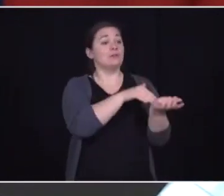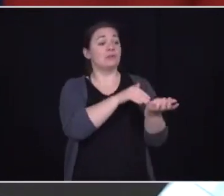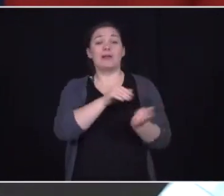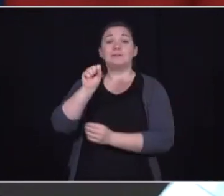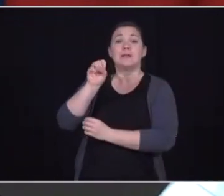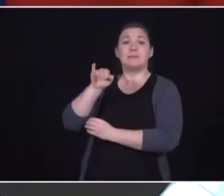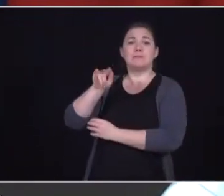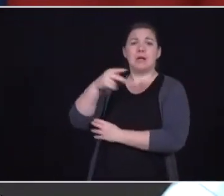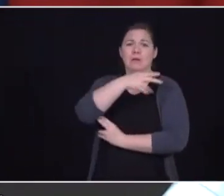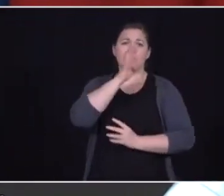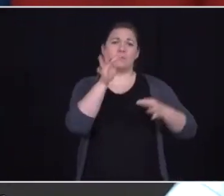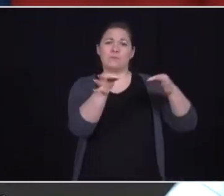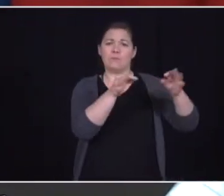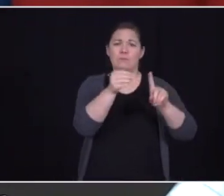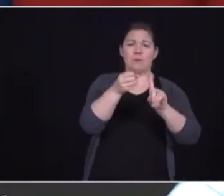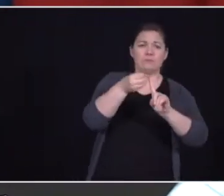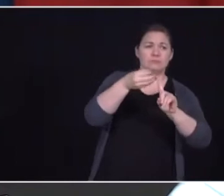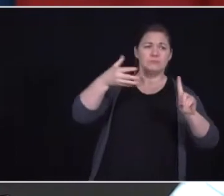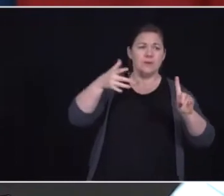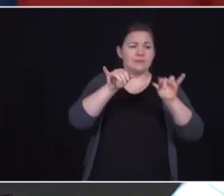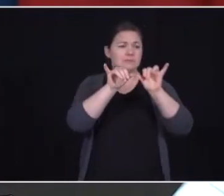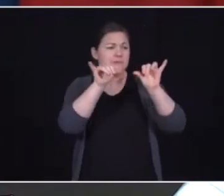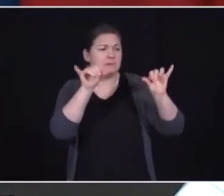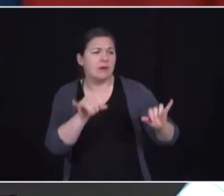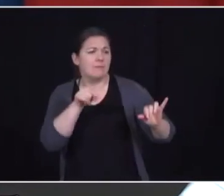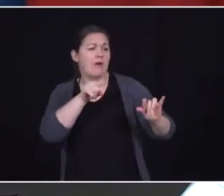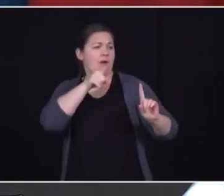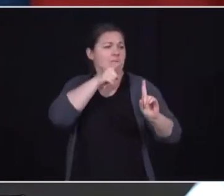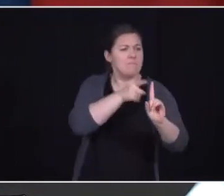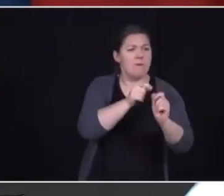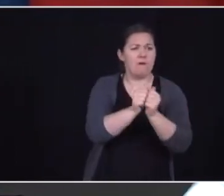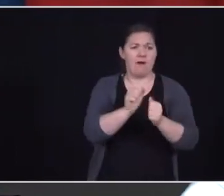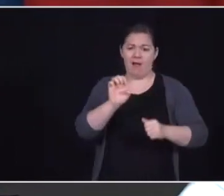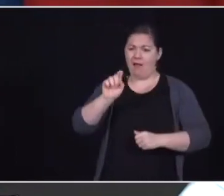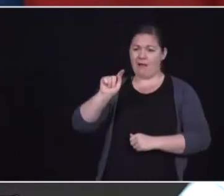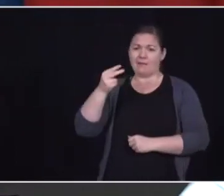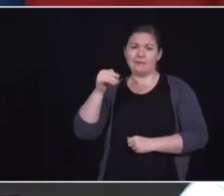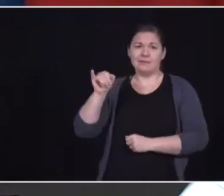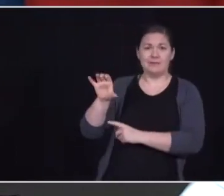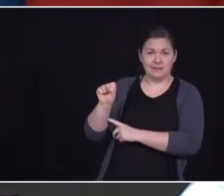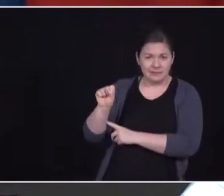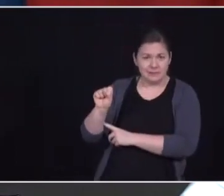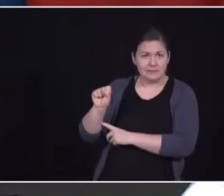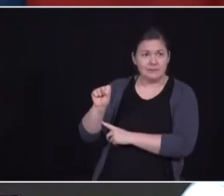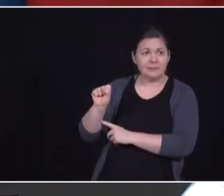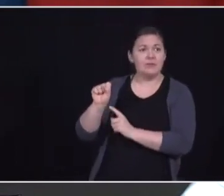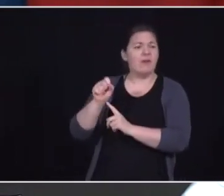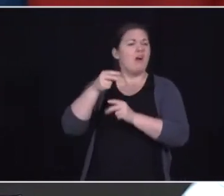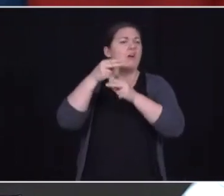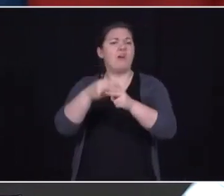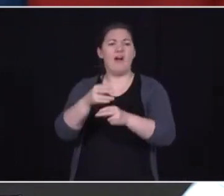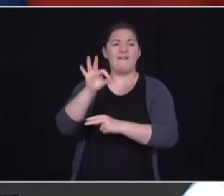we have been together for a while, so happy to be here together. And I'm gonna pass over to Dr.